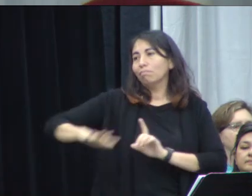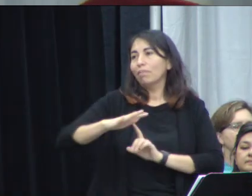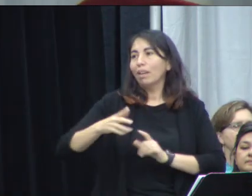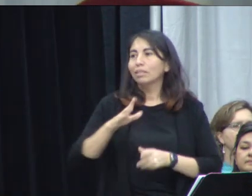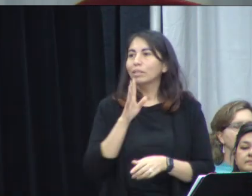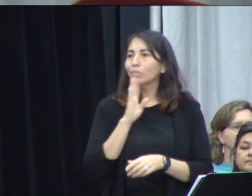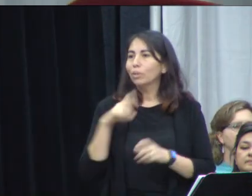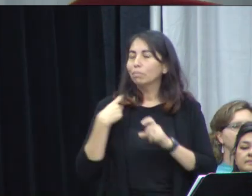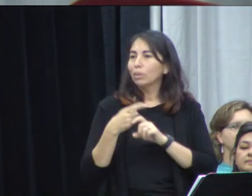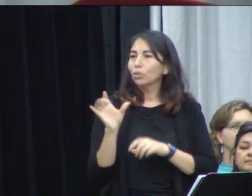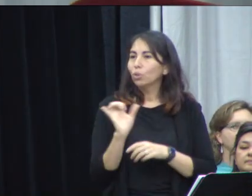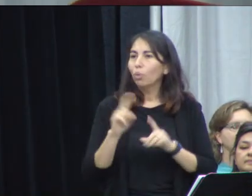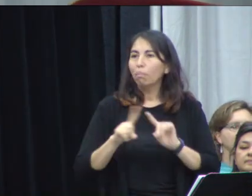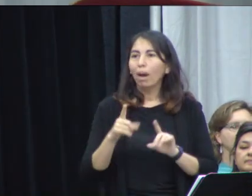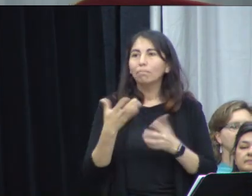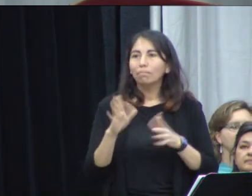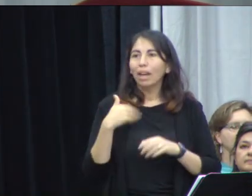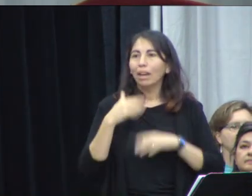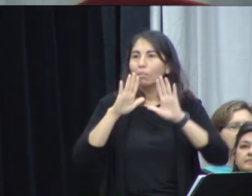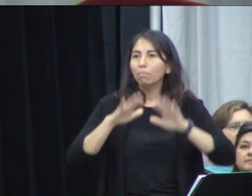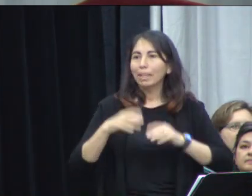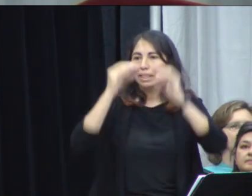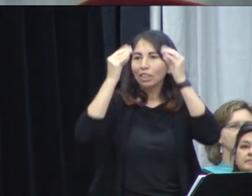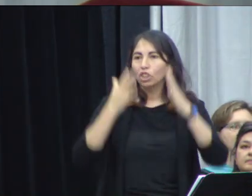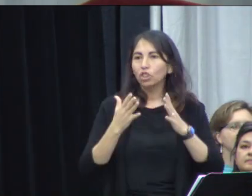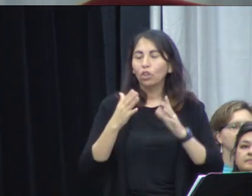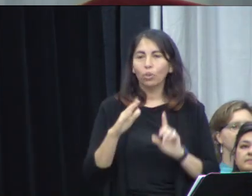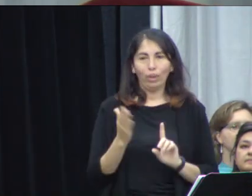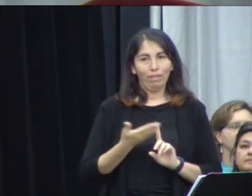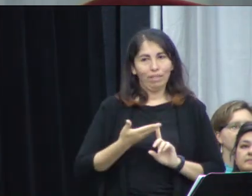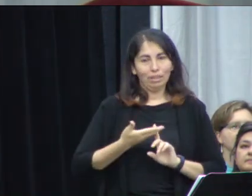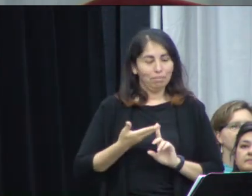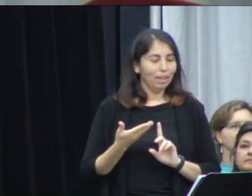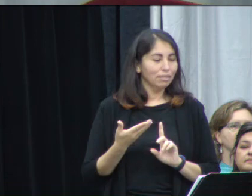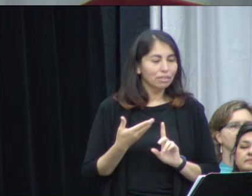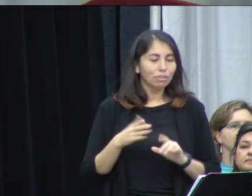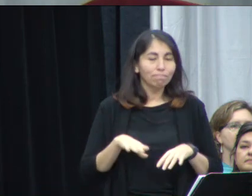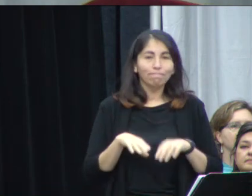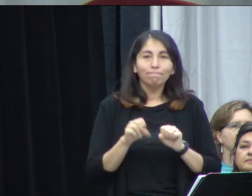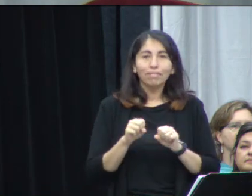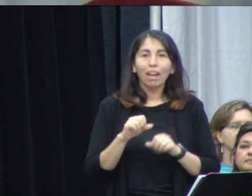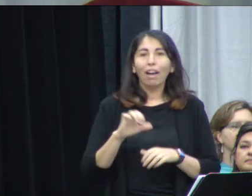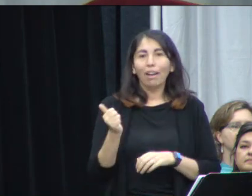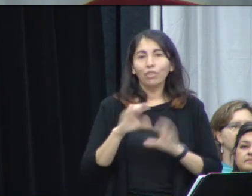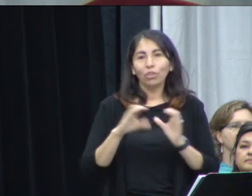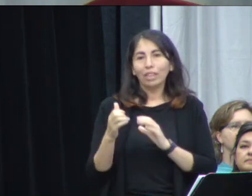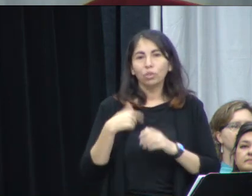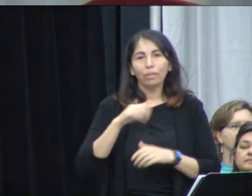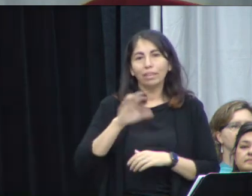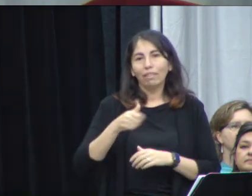But I had an incredible teacher who convinced my mother to take me to extra classes so I would never forget my Spanish.